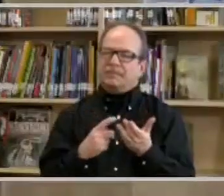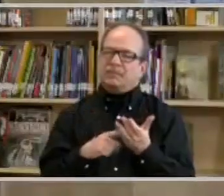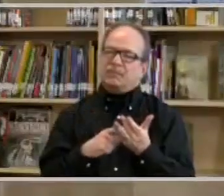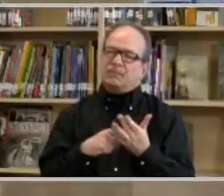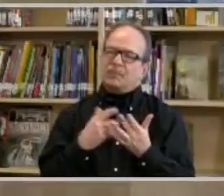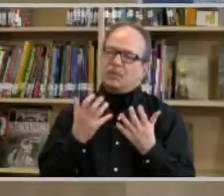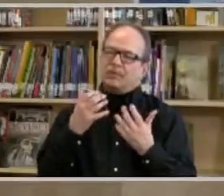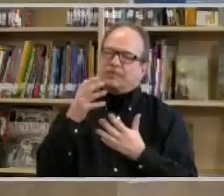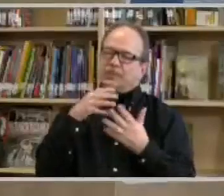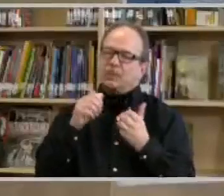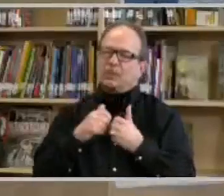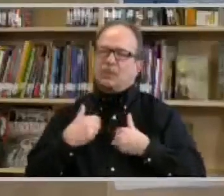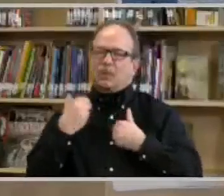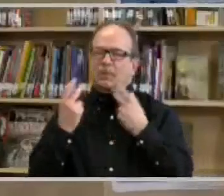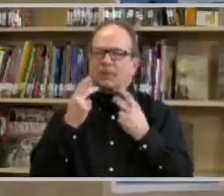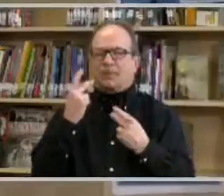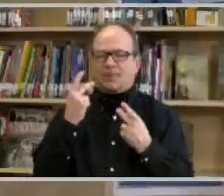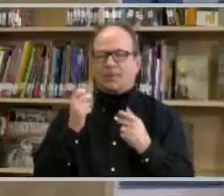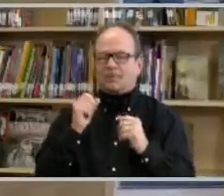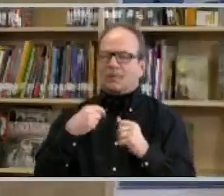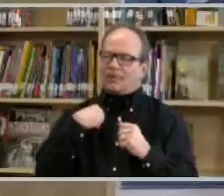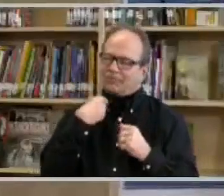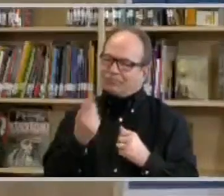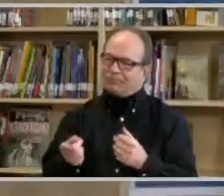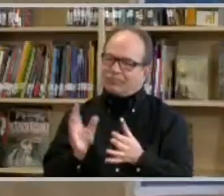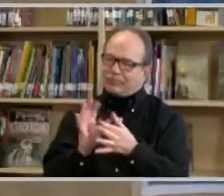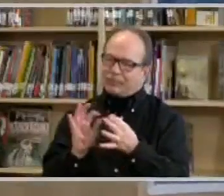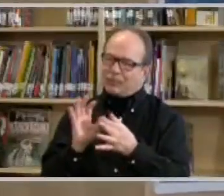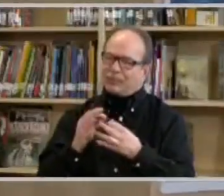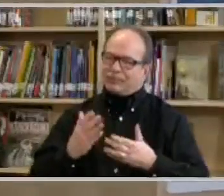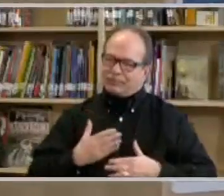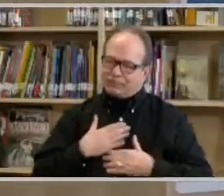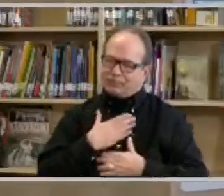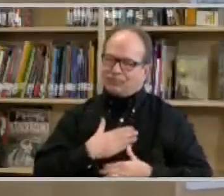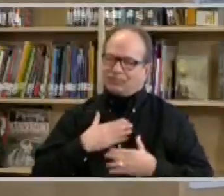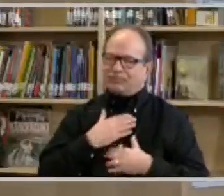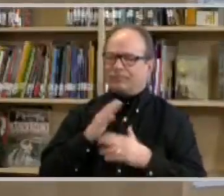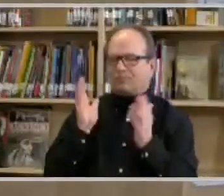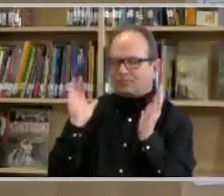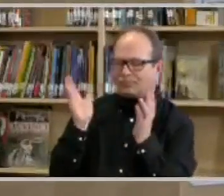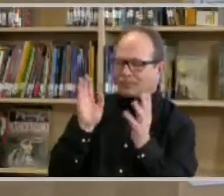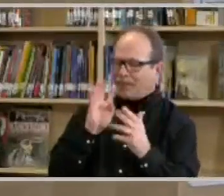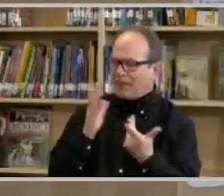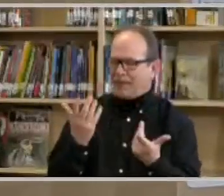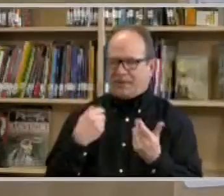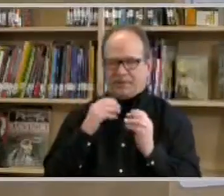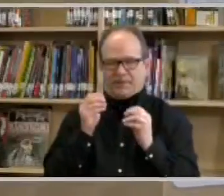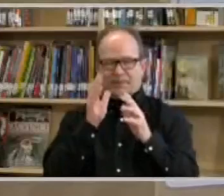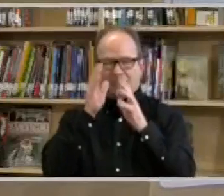PEOPLE IN THERE, WOULD LOVE TO INTERACT. STORY TELLING, THERE ARE MANY